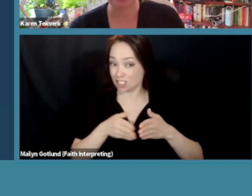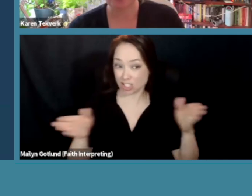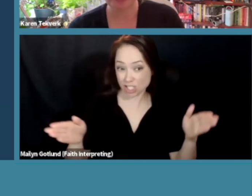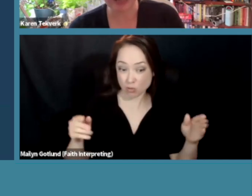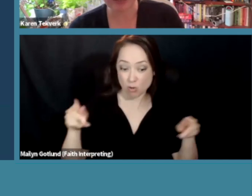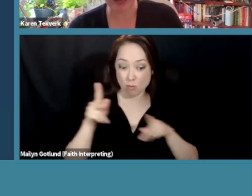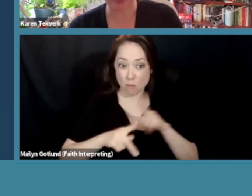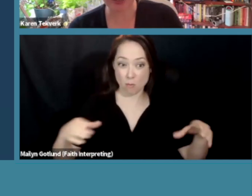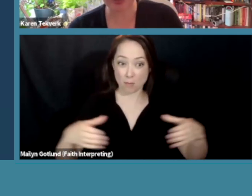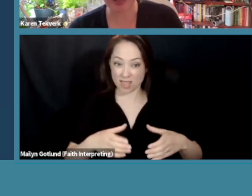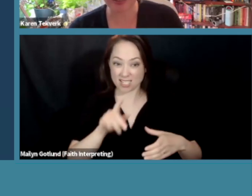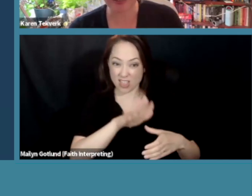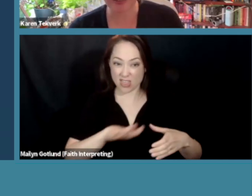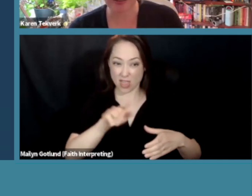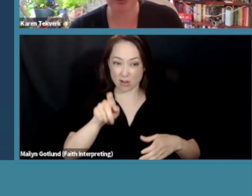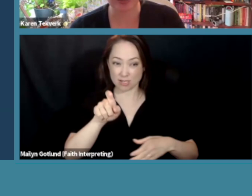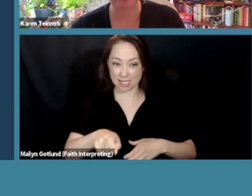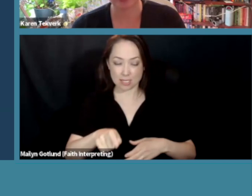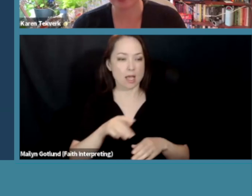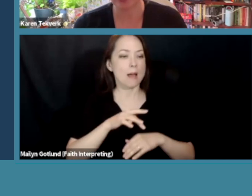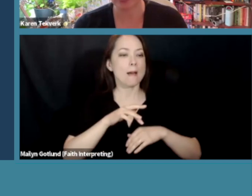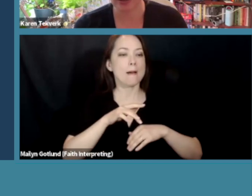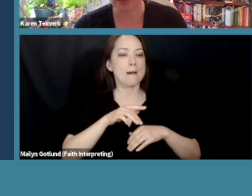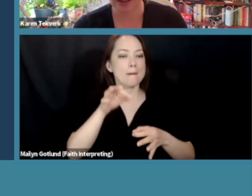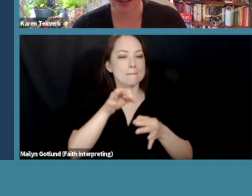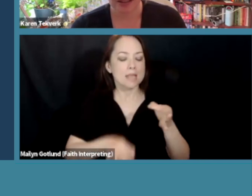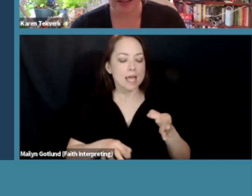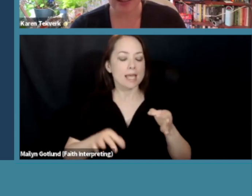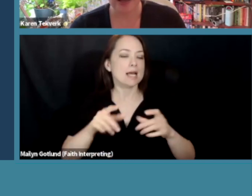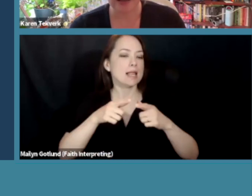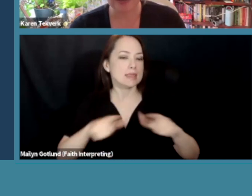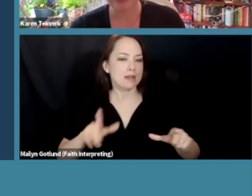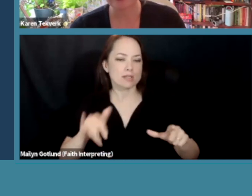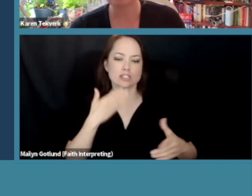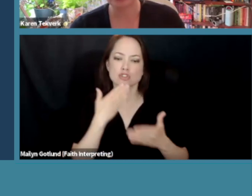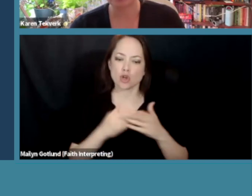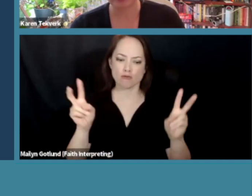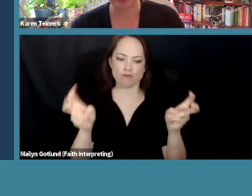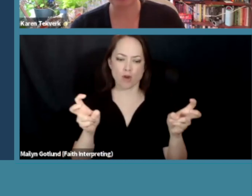So plain language is a great phrase you can look up to get some tips on